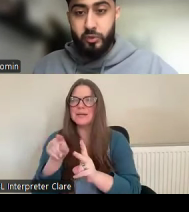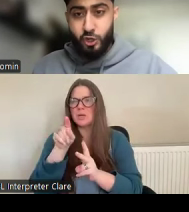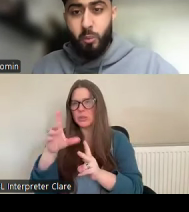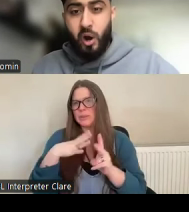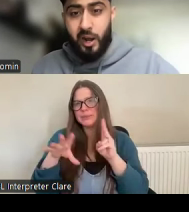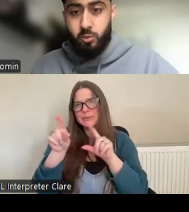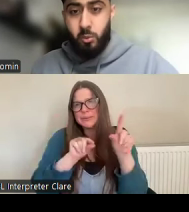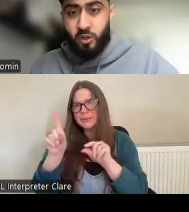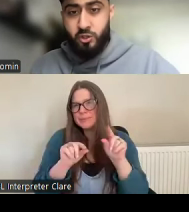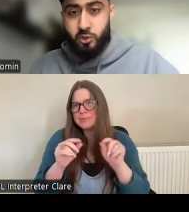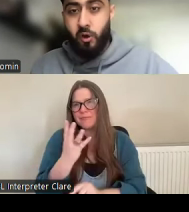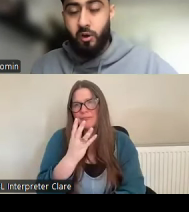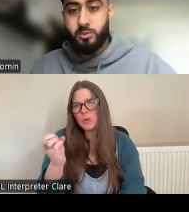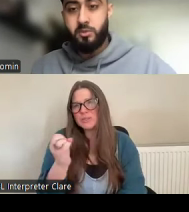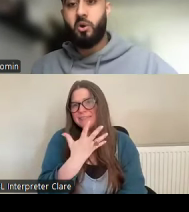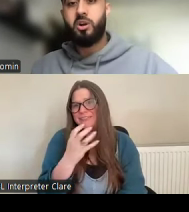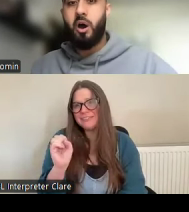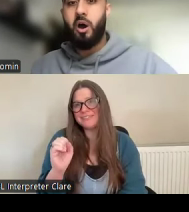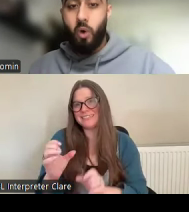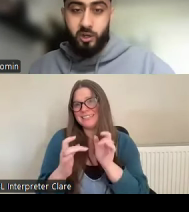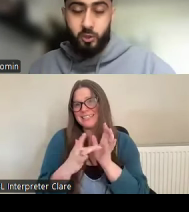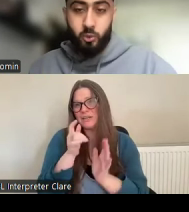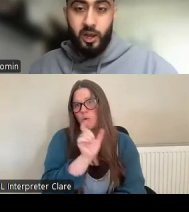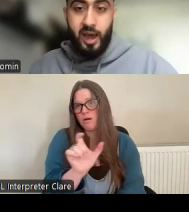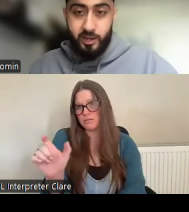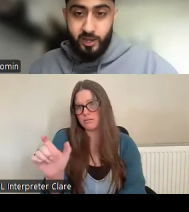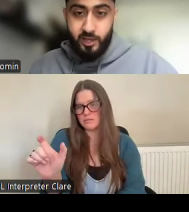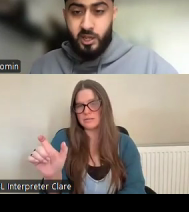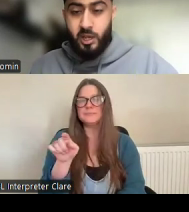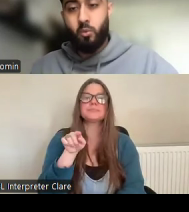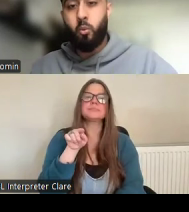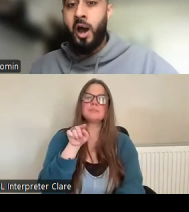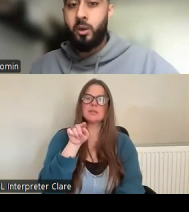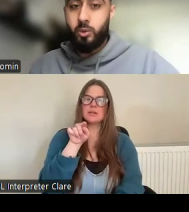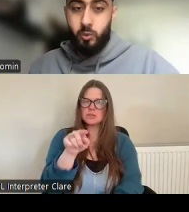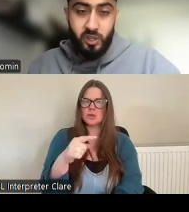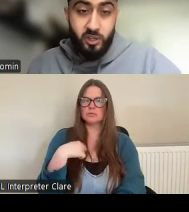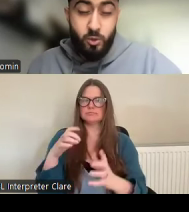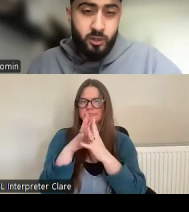To summarize, what we've done so far is we've talked about what a Google Ad is, why we would be using